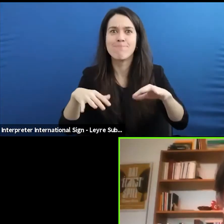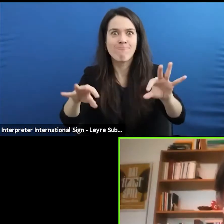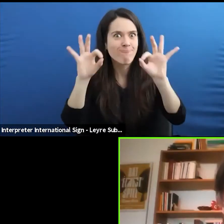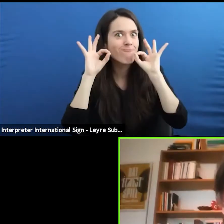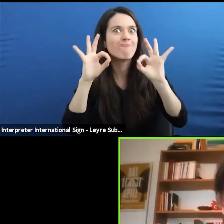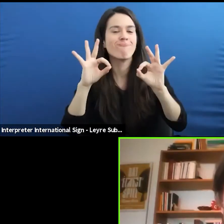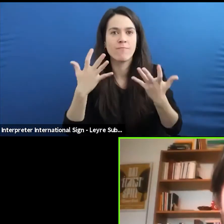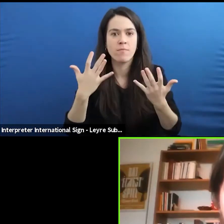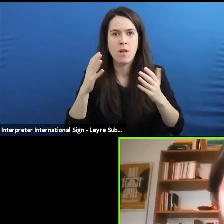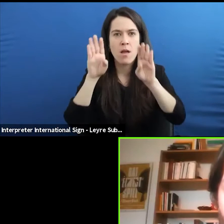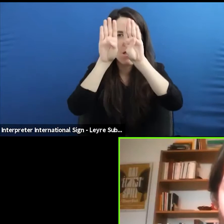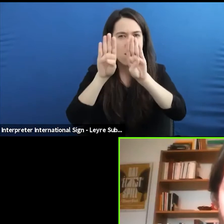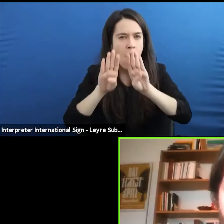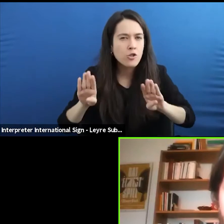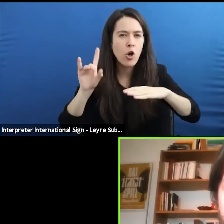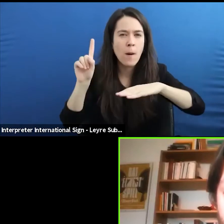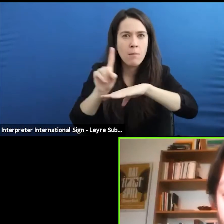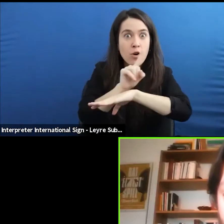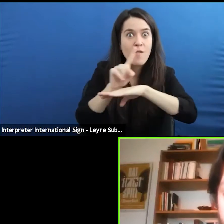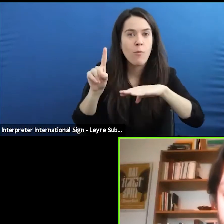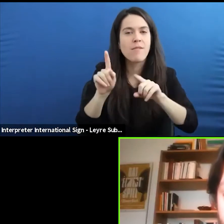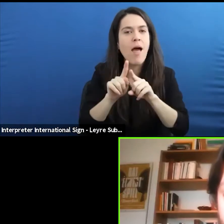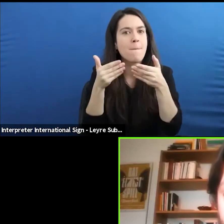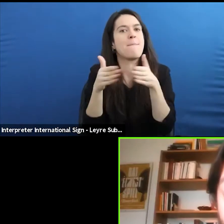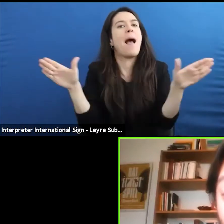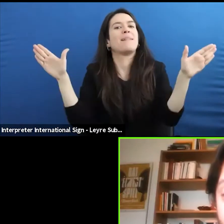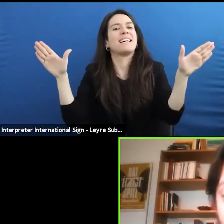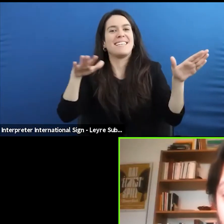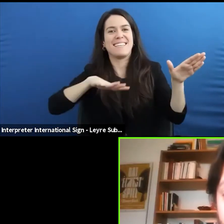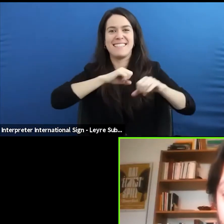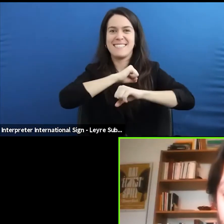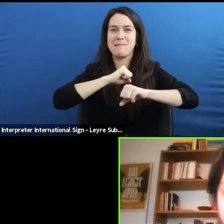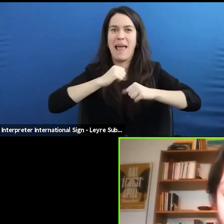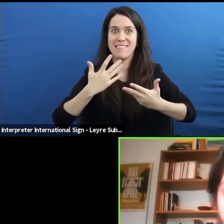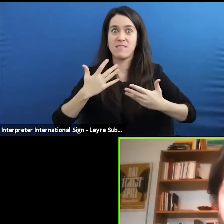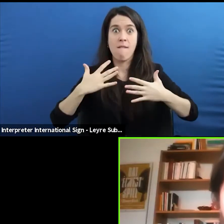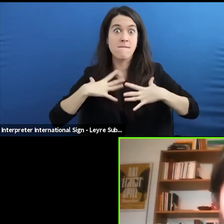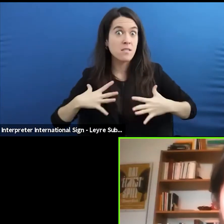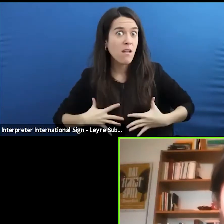and the performing arts as a public space, physically and metaphorically for exchange,